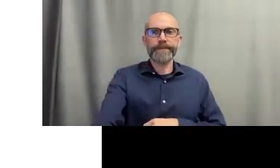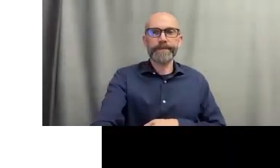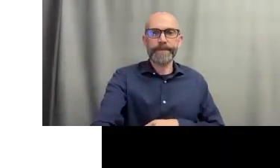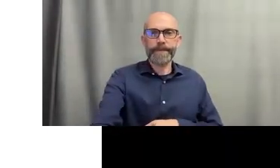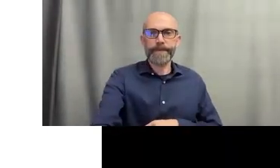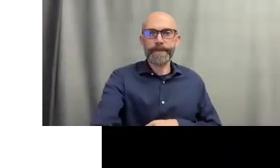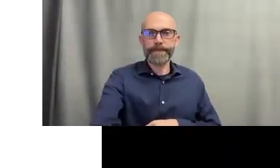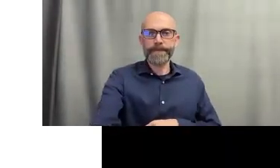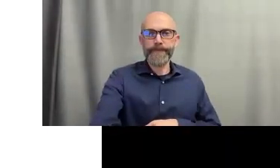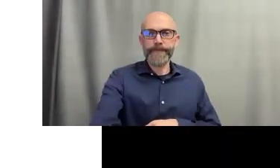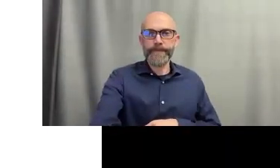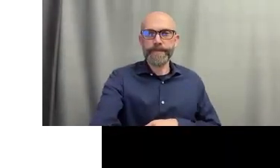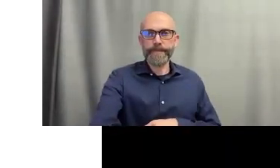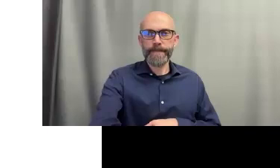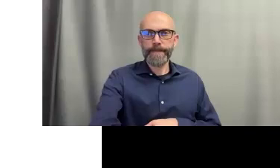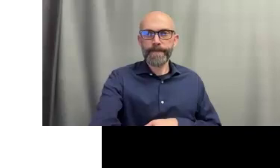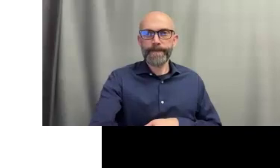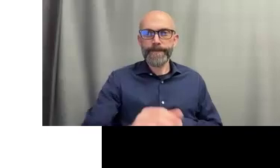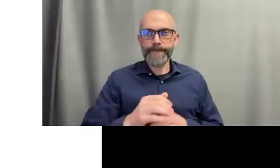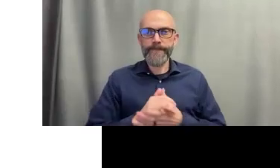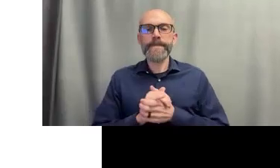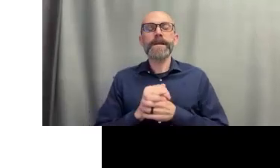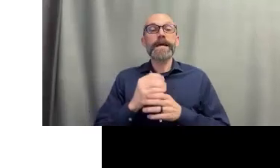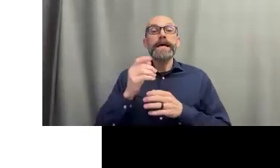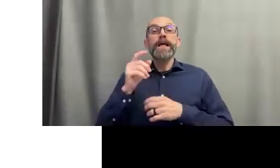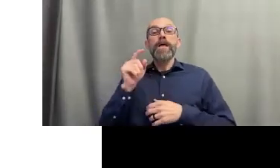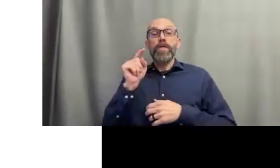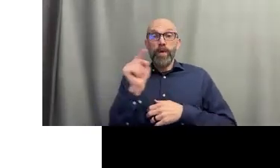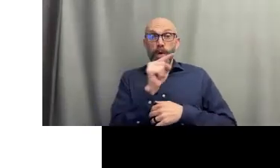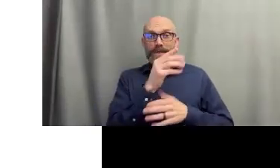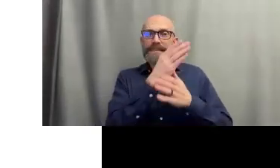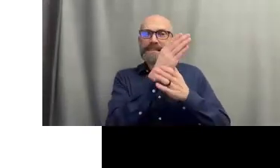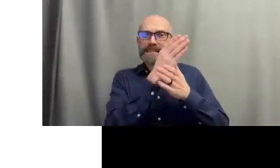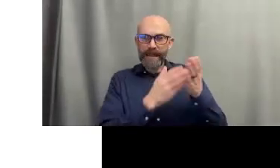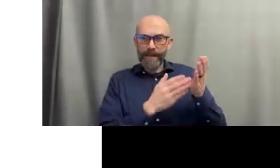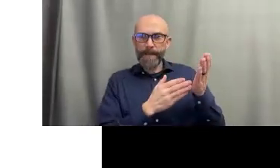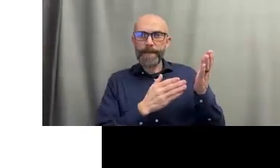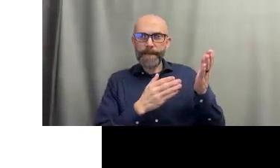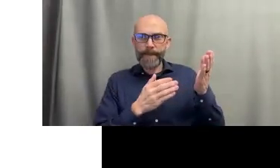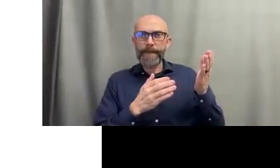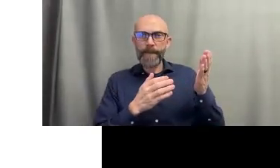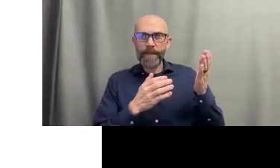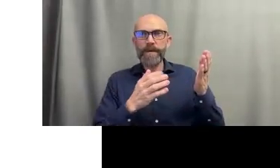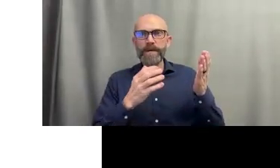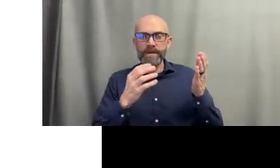Okay. So those are some of the, repositories for textbooks.